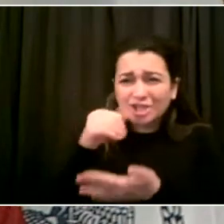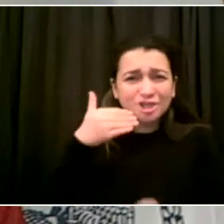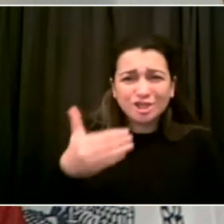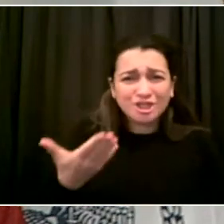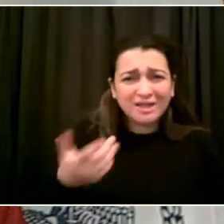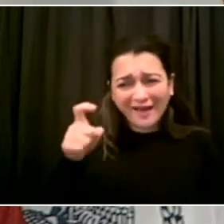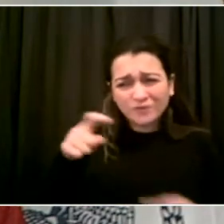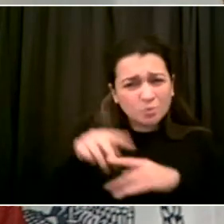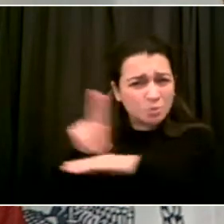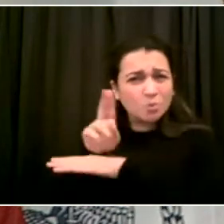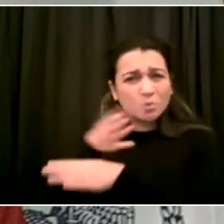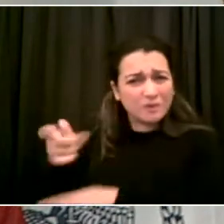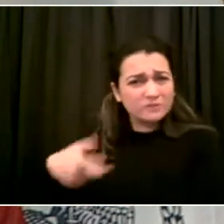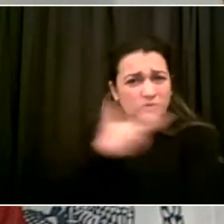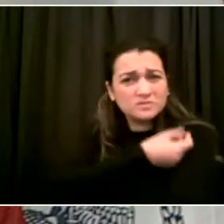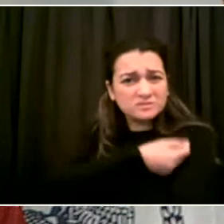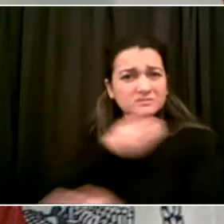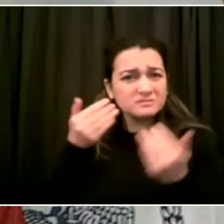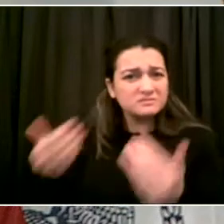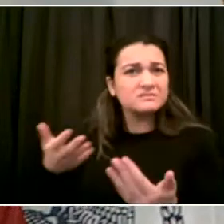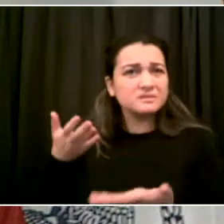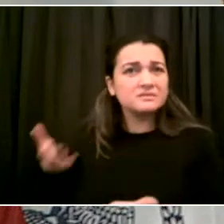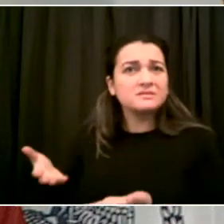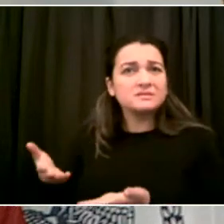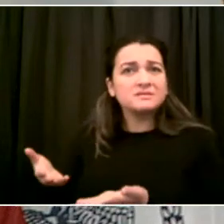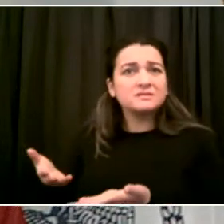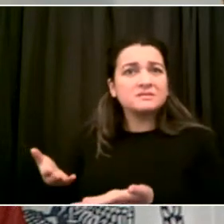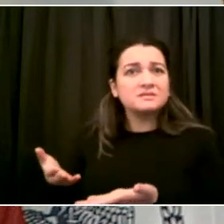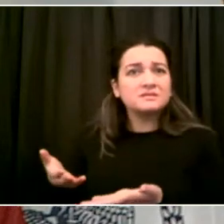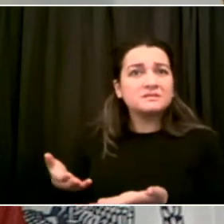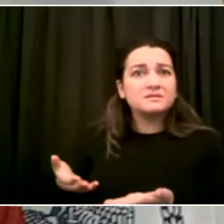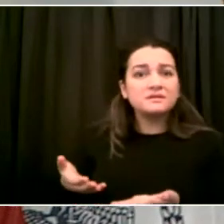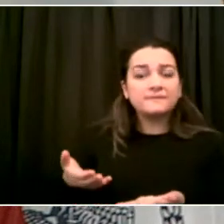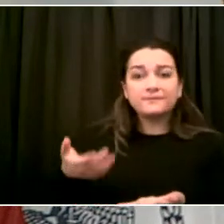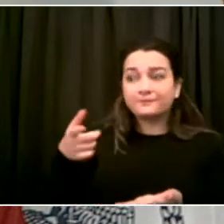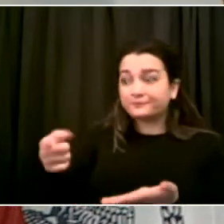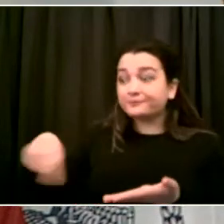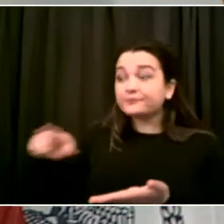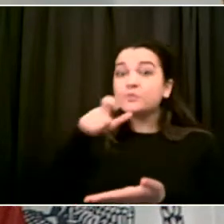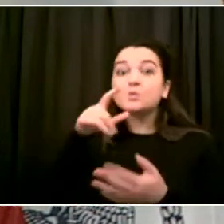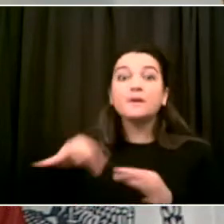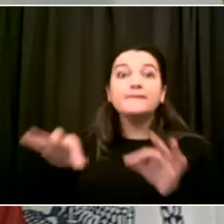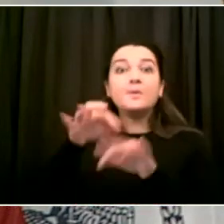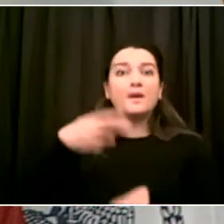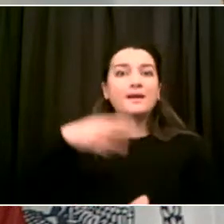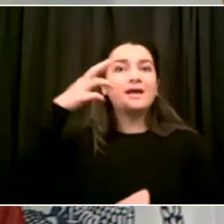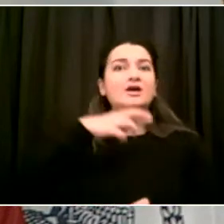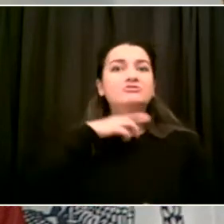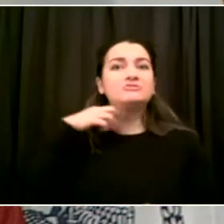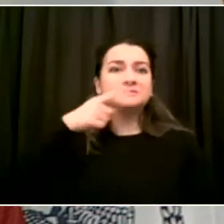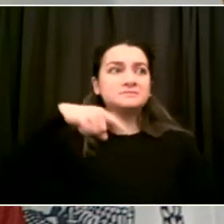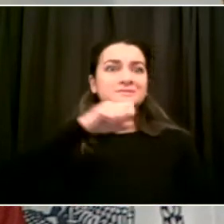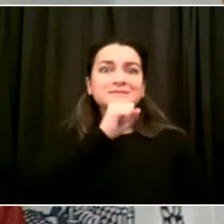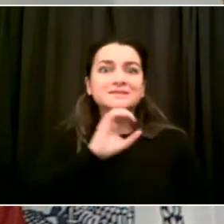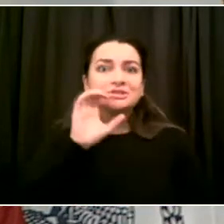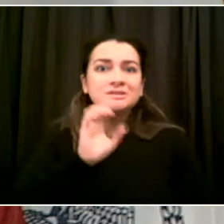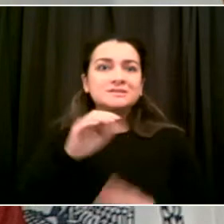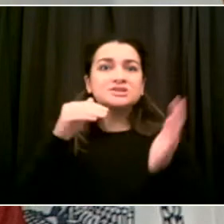IT DOESN'T MAKE SENSE WHEN WE HAVE TENS OF THOUSANDS OF PEOPLE WHO WANT THAT FIRST SHOT TO GIVE THEM SOME KIND OF